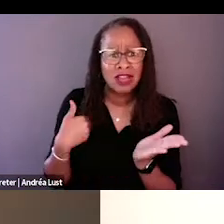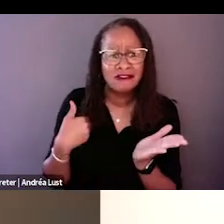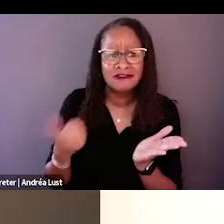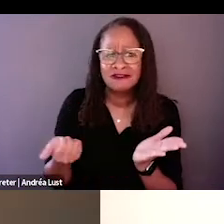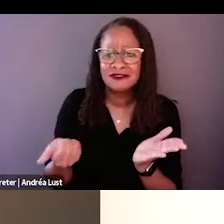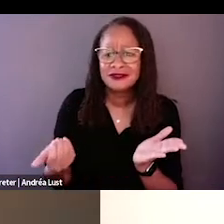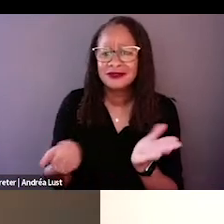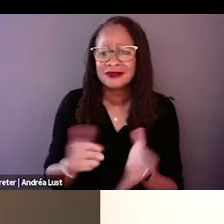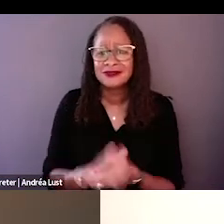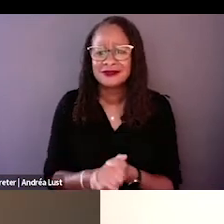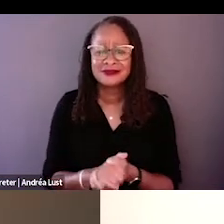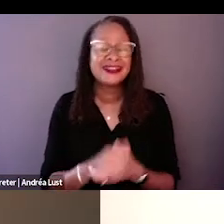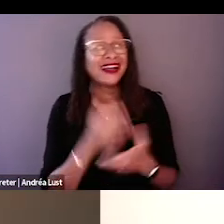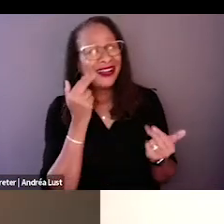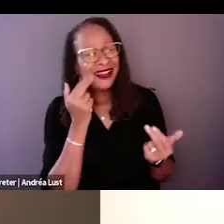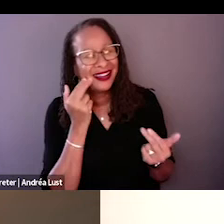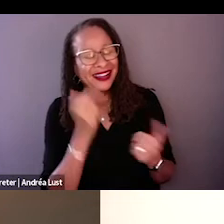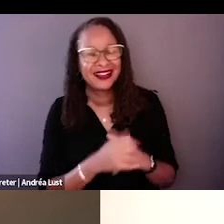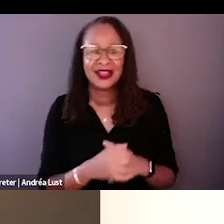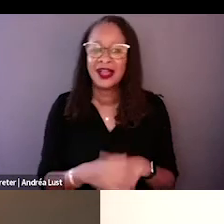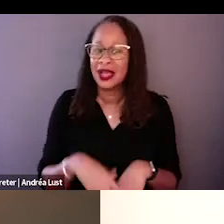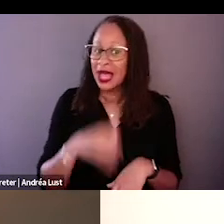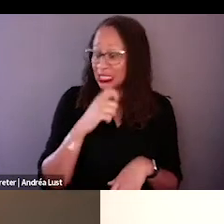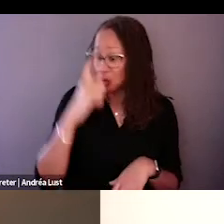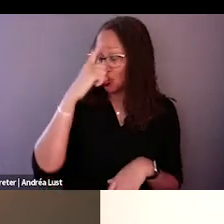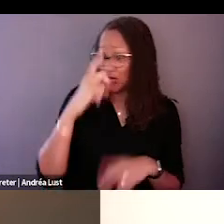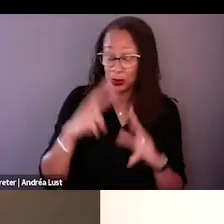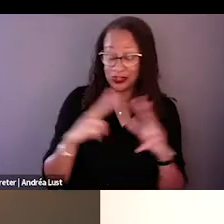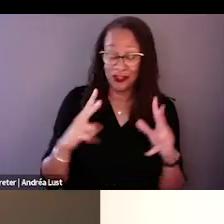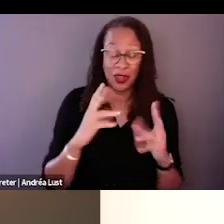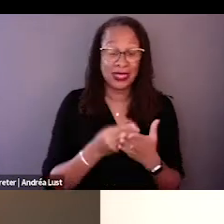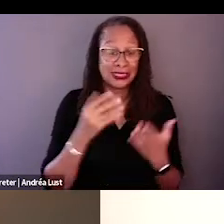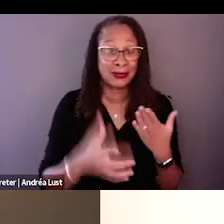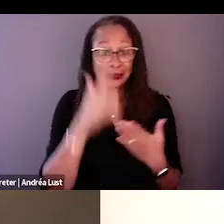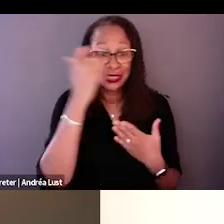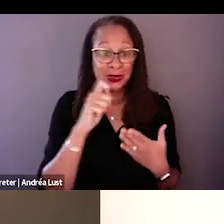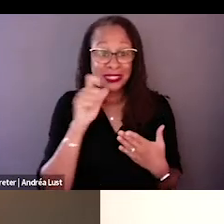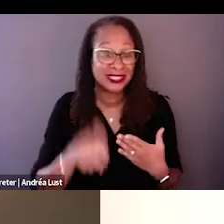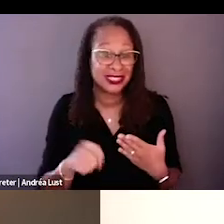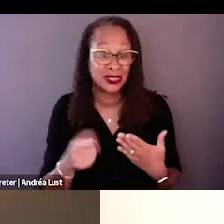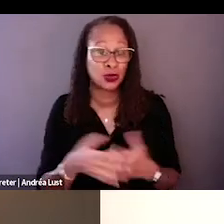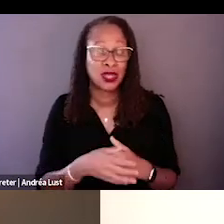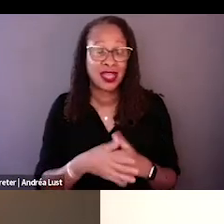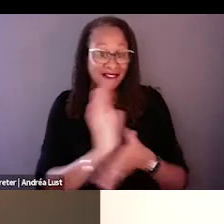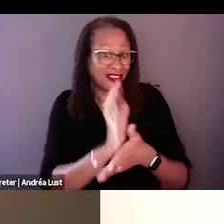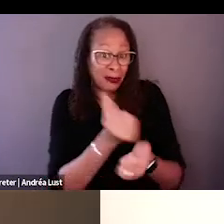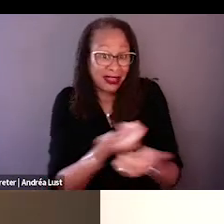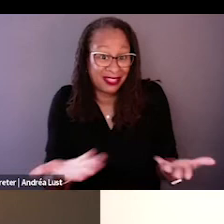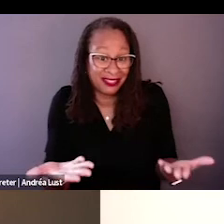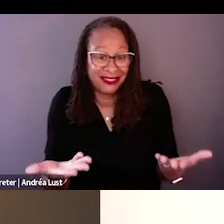I have seen many, many holocaust documents and narrative features, and that's the image -- you feel